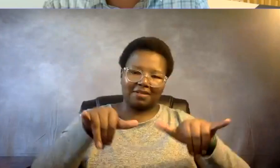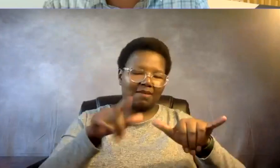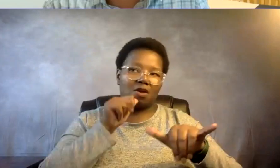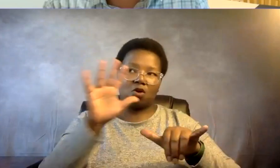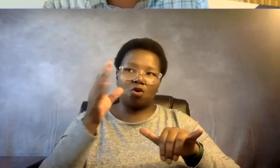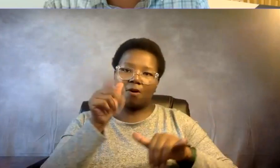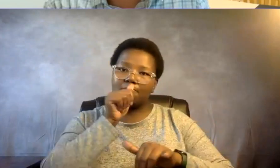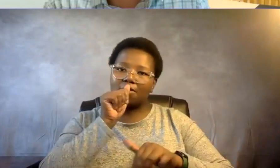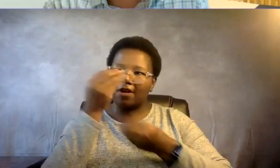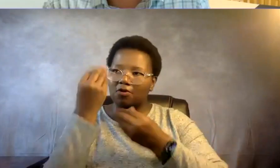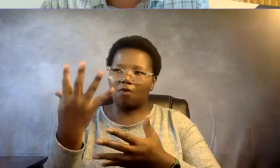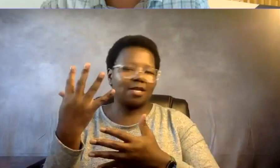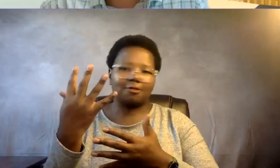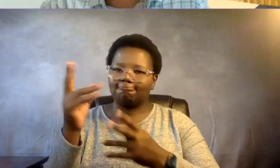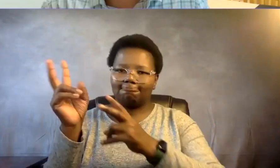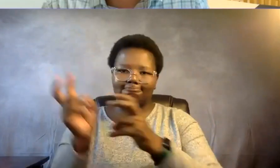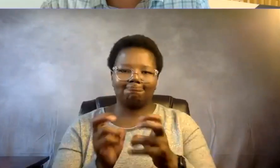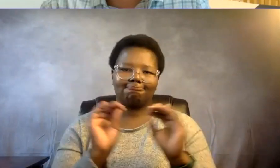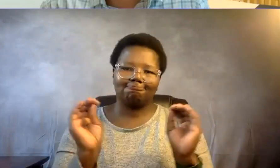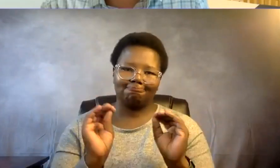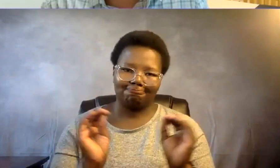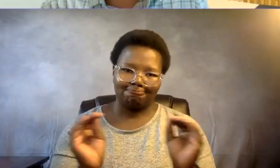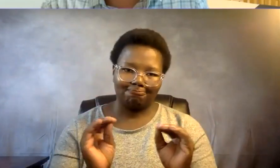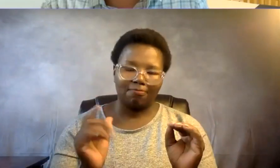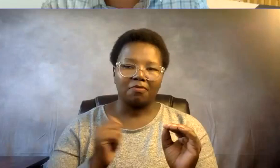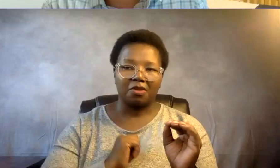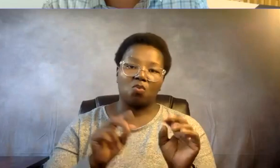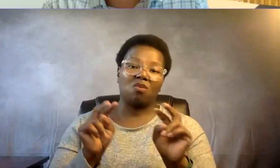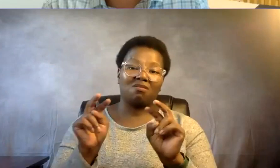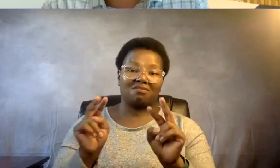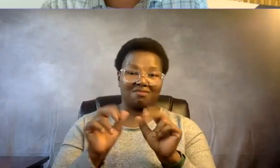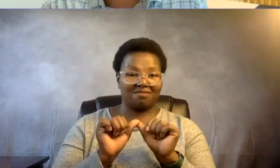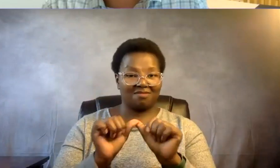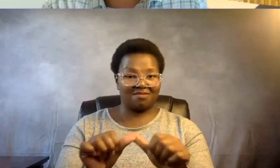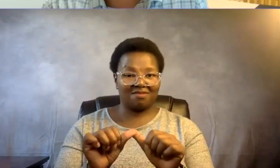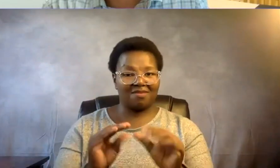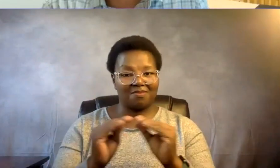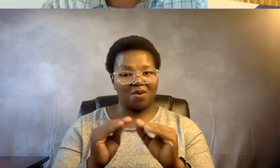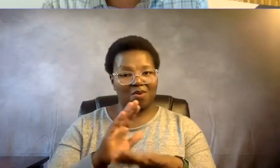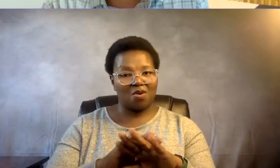anything there. But yeah, we'll try to, we'll maybe stick around and answer via text chat some